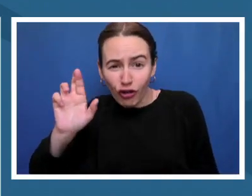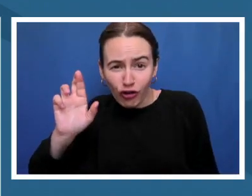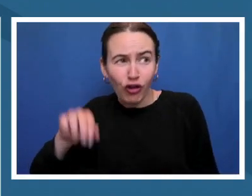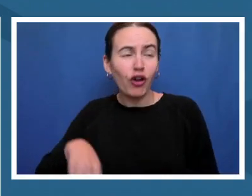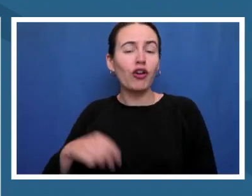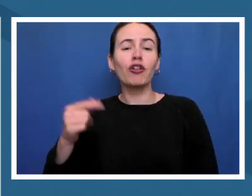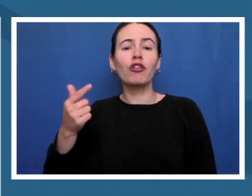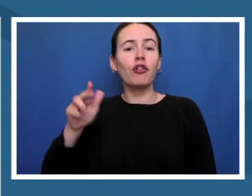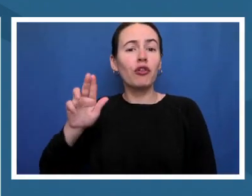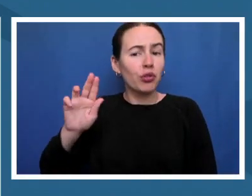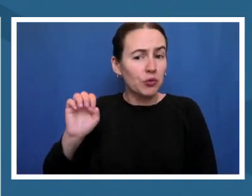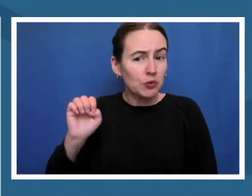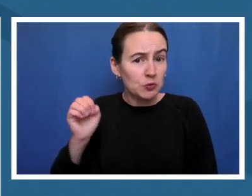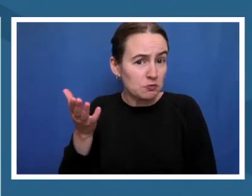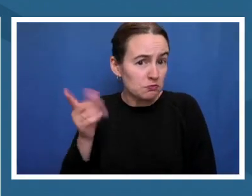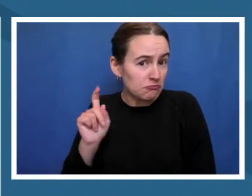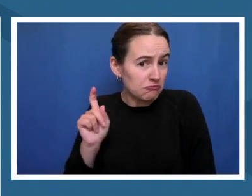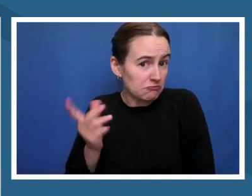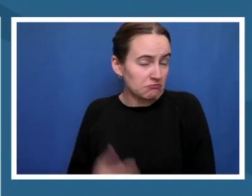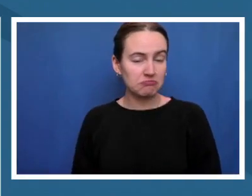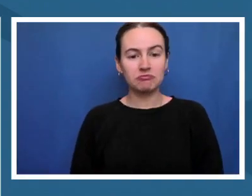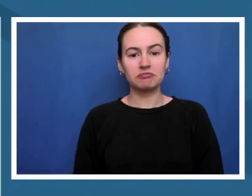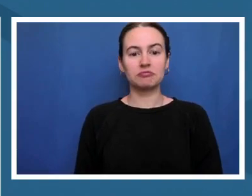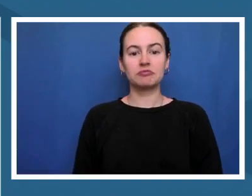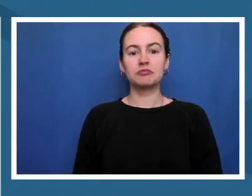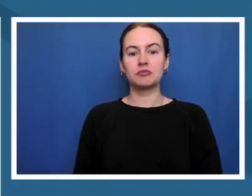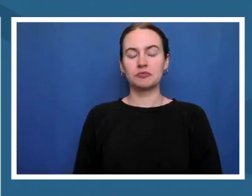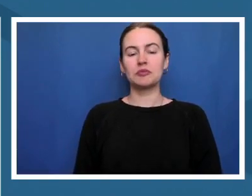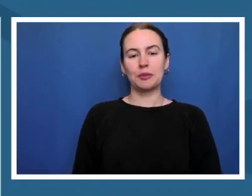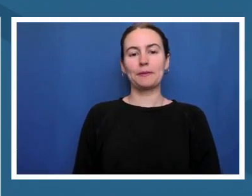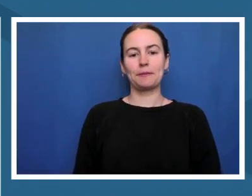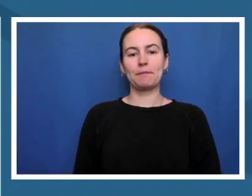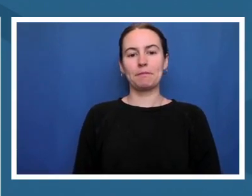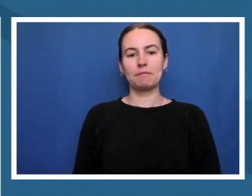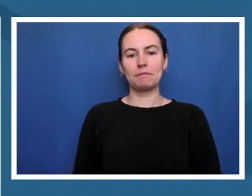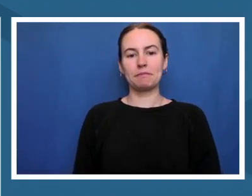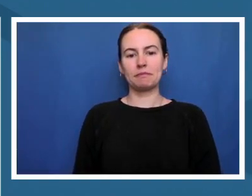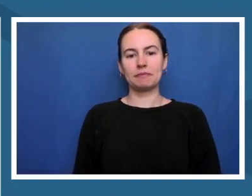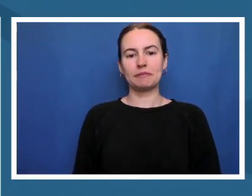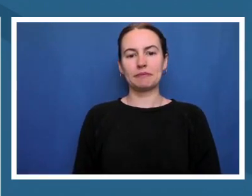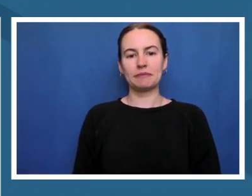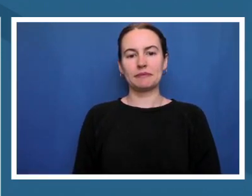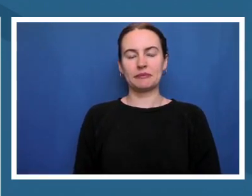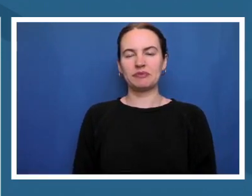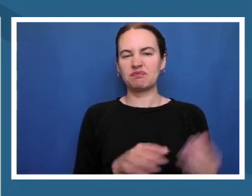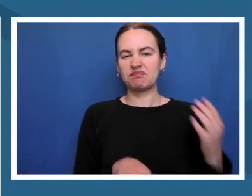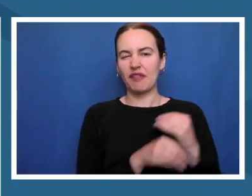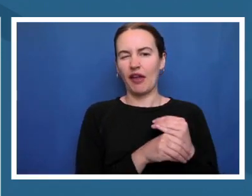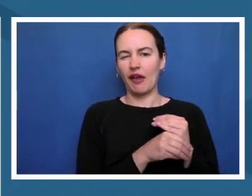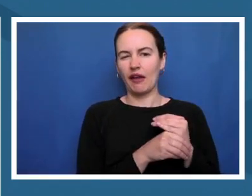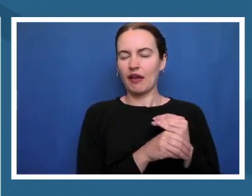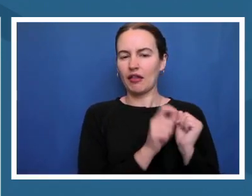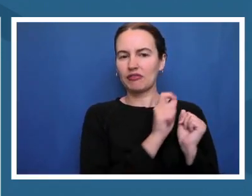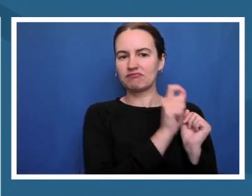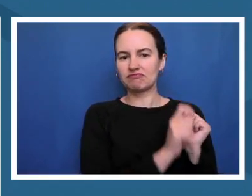i'm gonna put i'm gonna just do a little blob for that